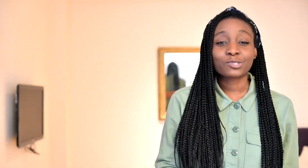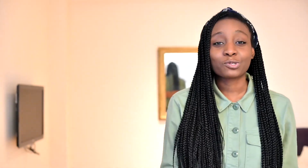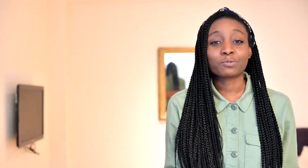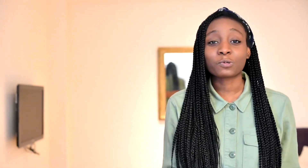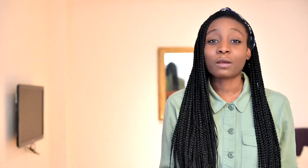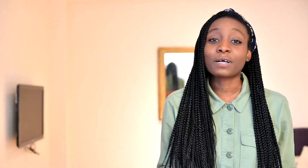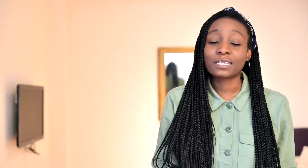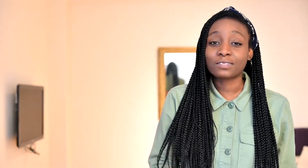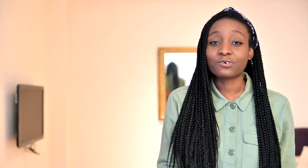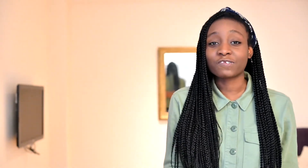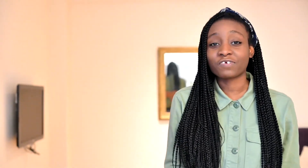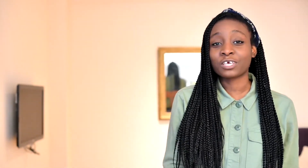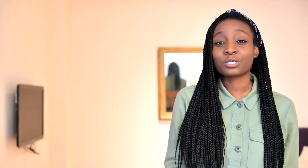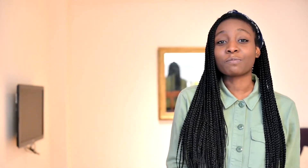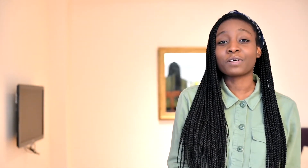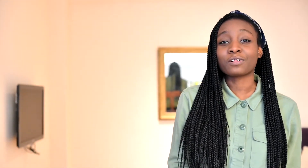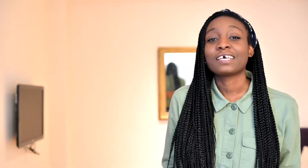to subscribe and click the notification bell.